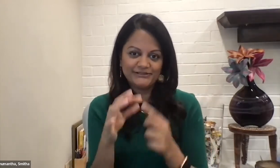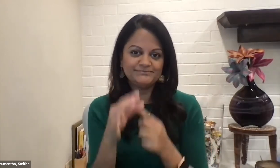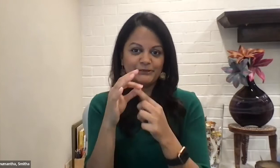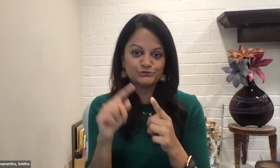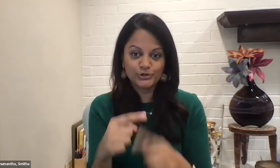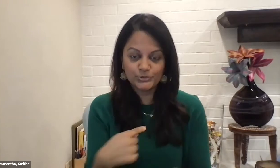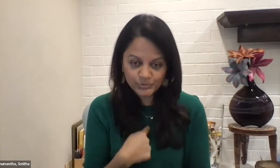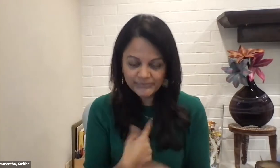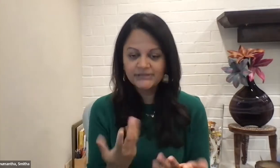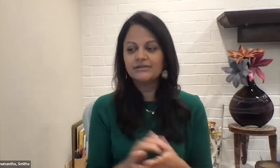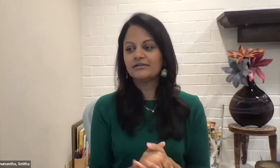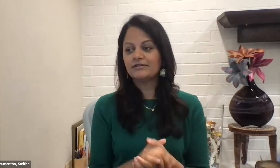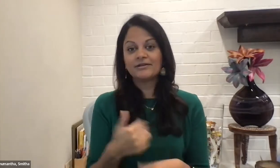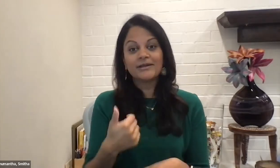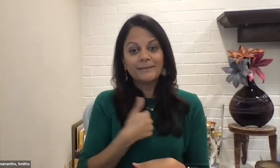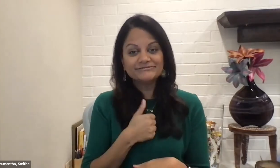is very special to me.